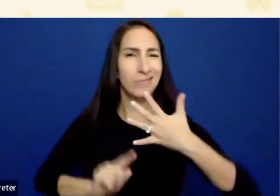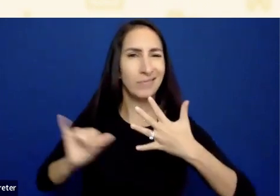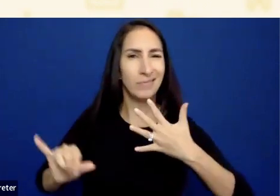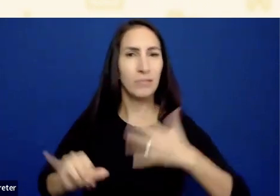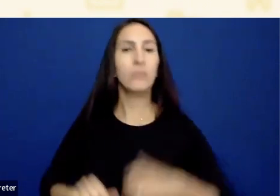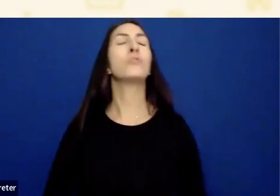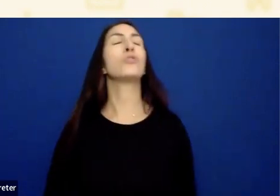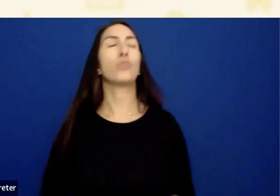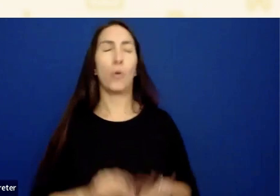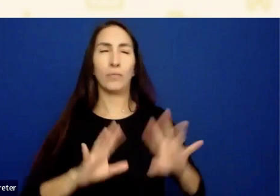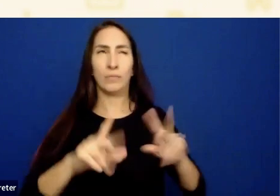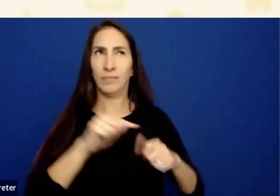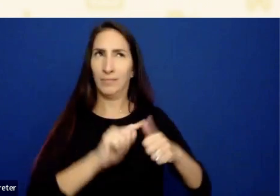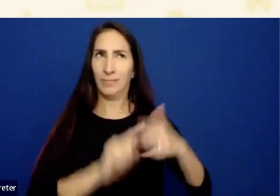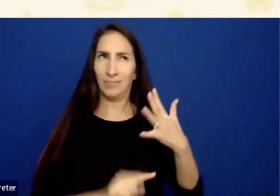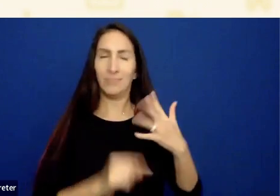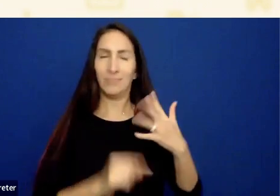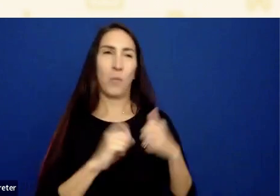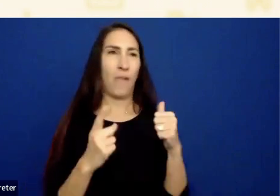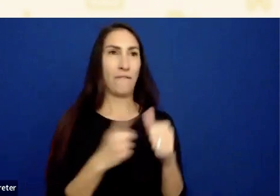The impact is significant.